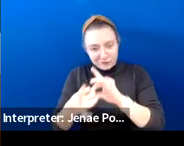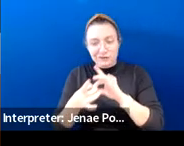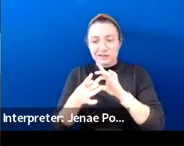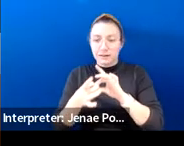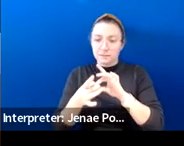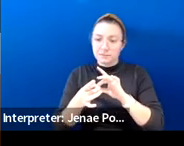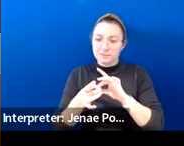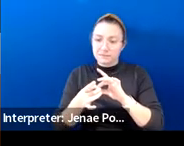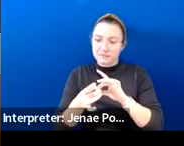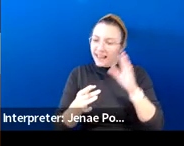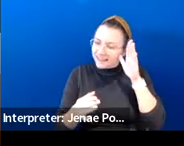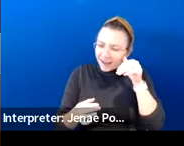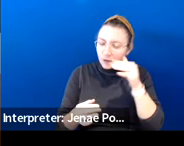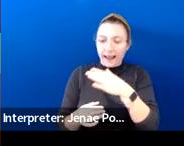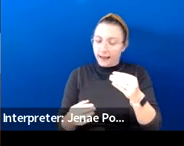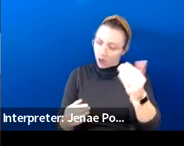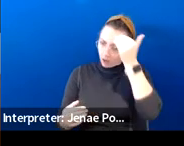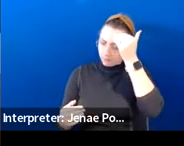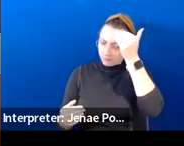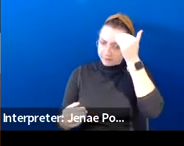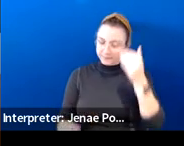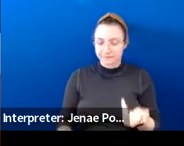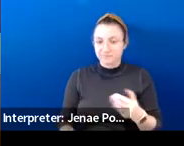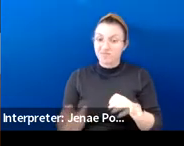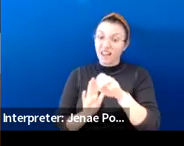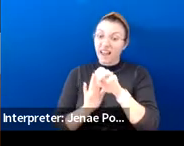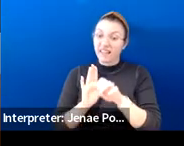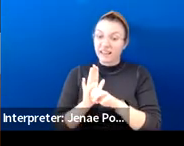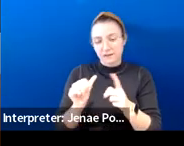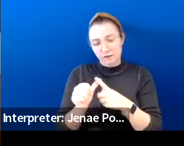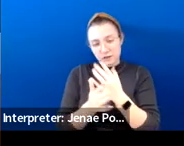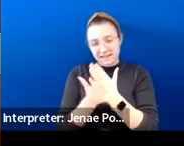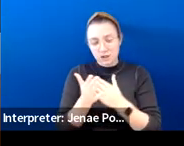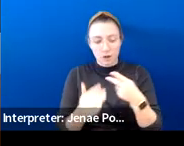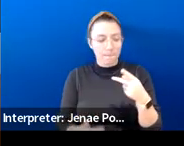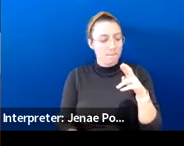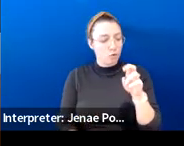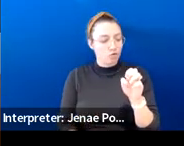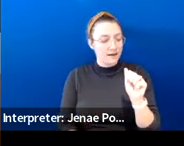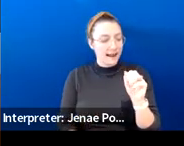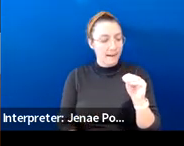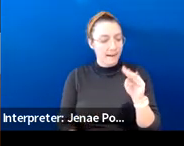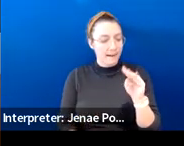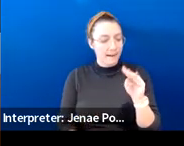So the code of ethics consists. So the first section would be the preamble which summarizes